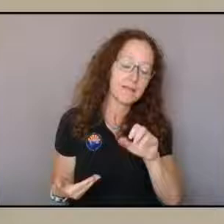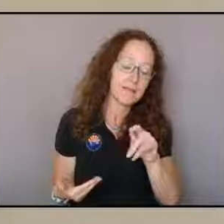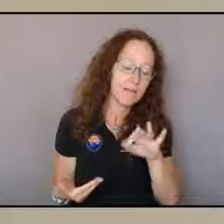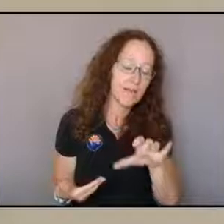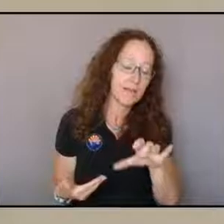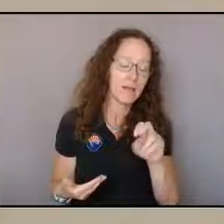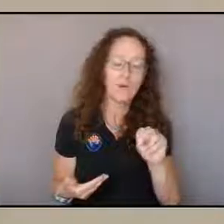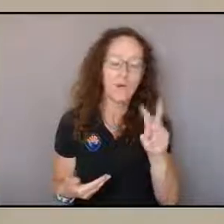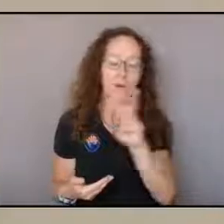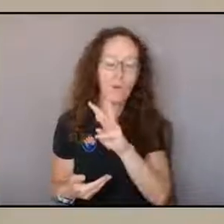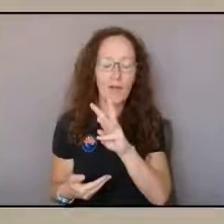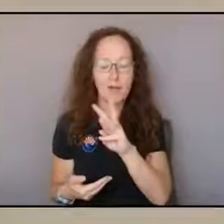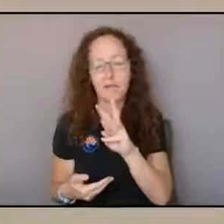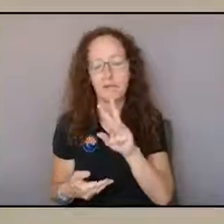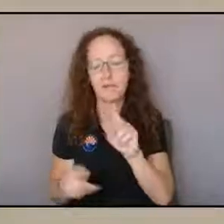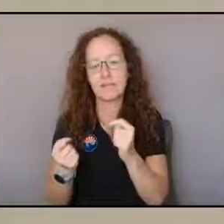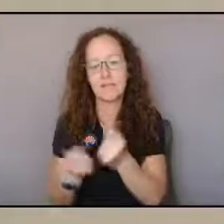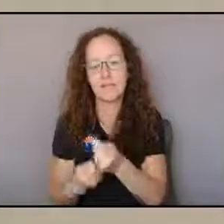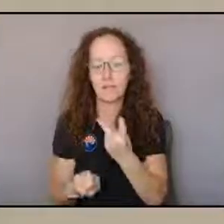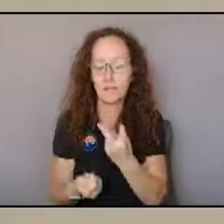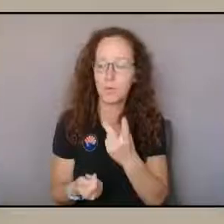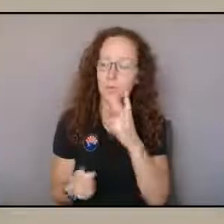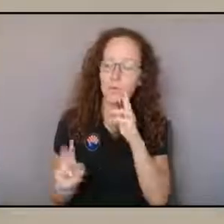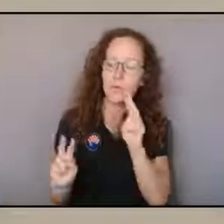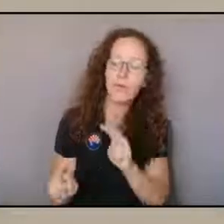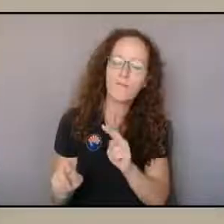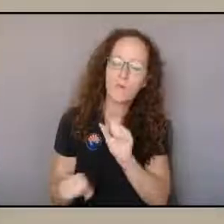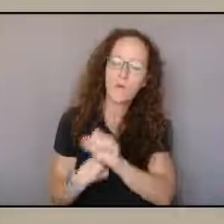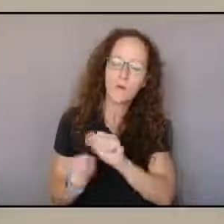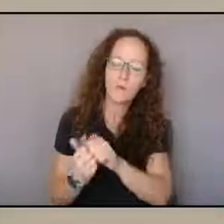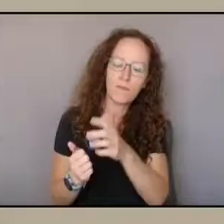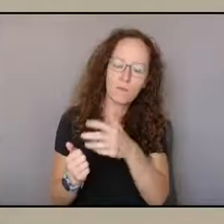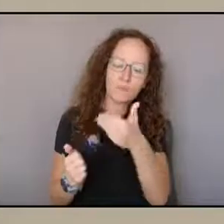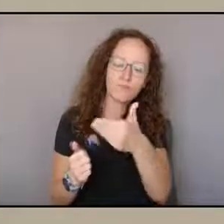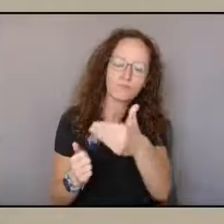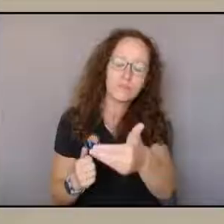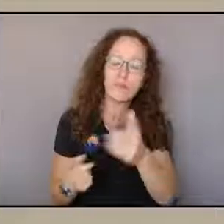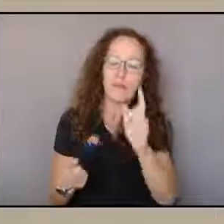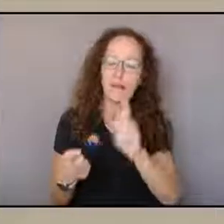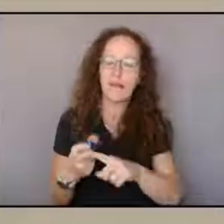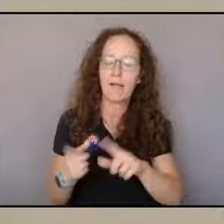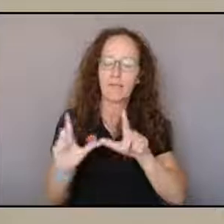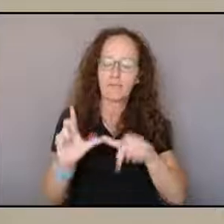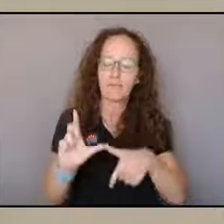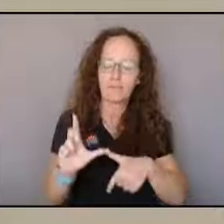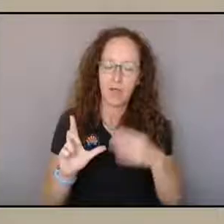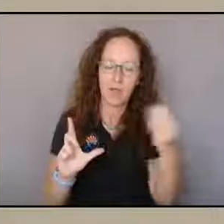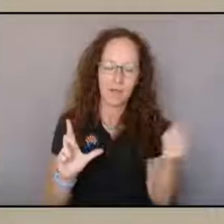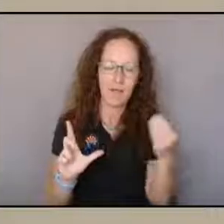WE LOOK FORWARD TO WORKING WITH SOUTHWEST TEAM 2, WE LOOK FORWARD TO WORKING WITH YOU THE NEXT COUPLE DAYS.